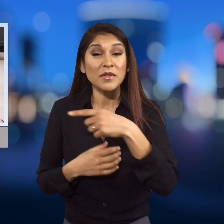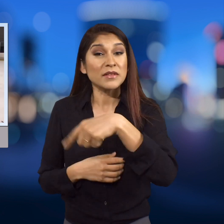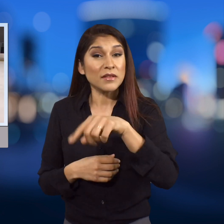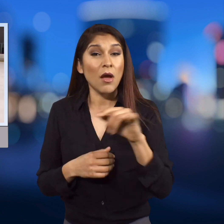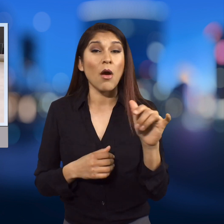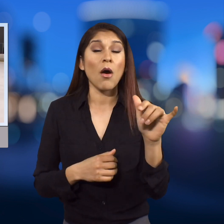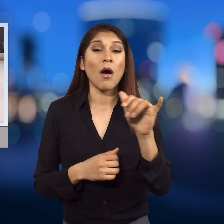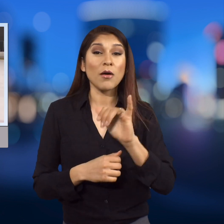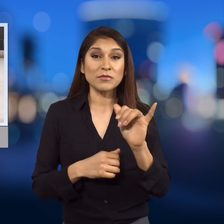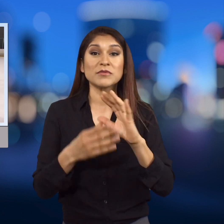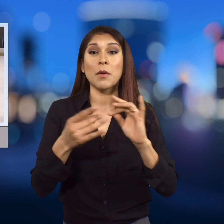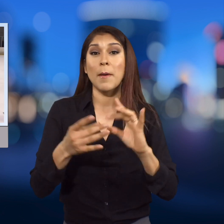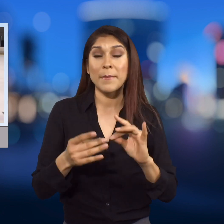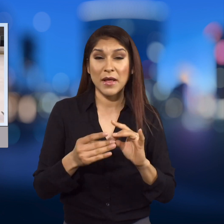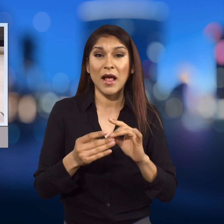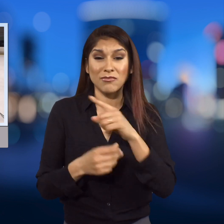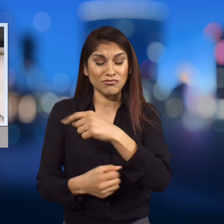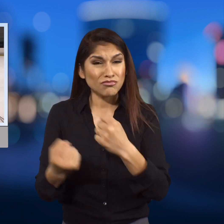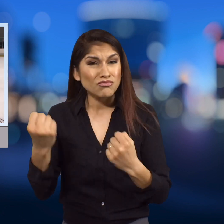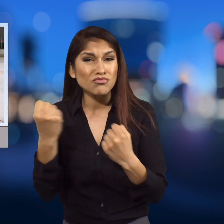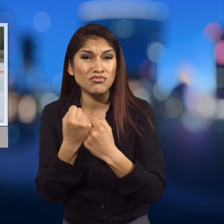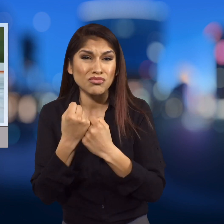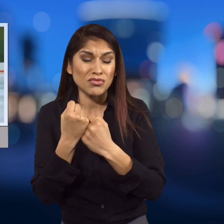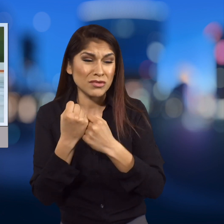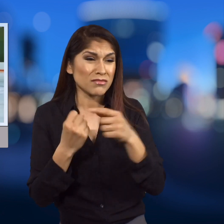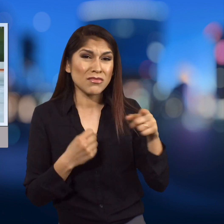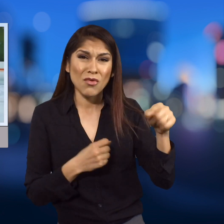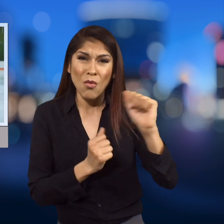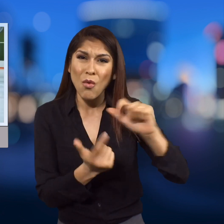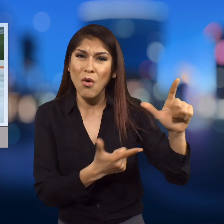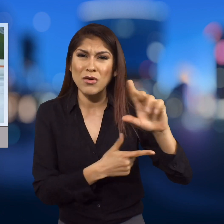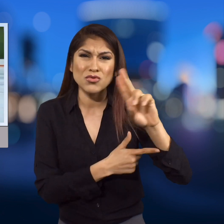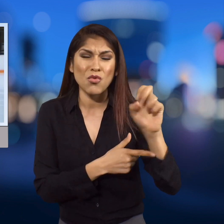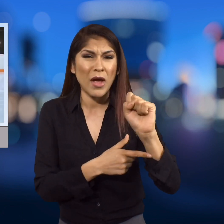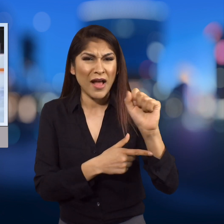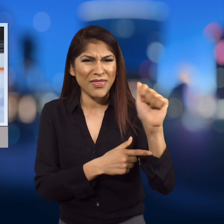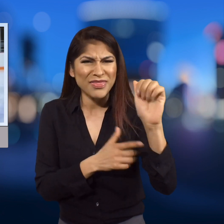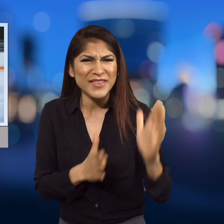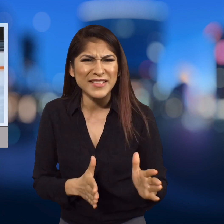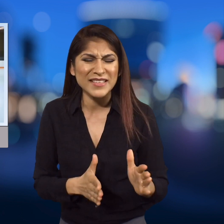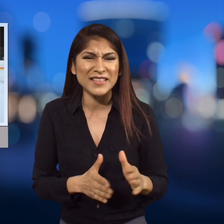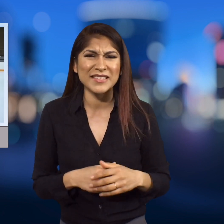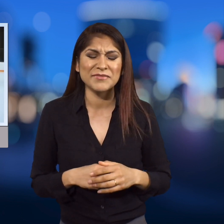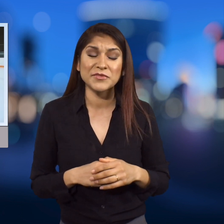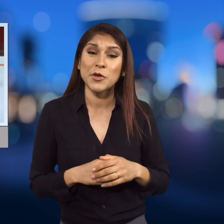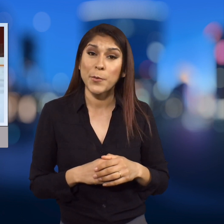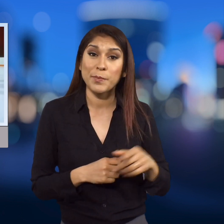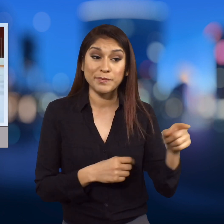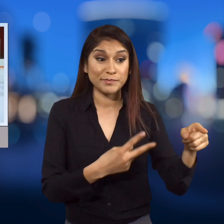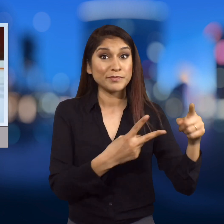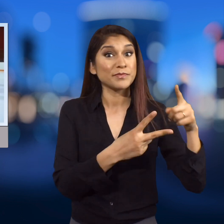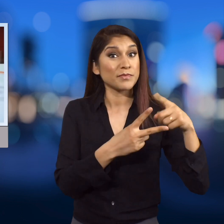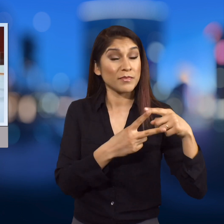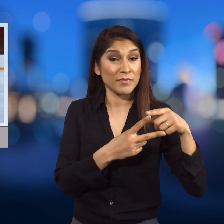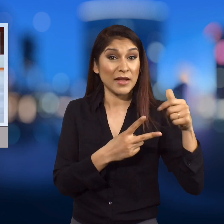Pence's office says he supports all the U.S. athletes.